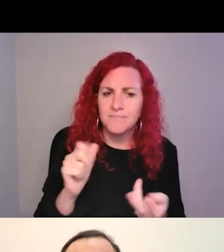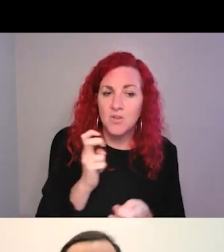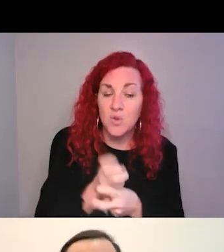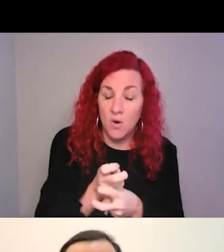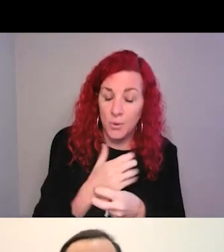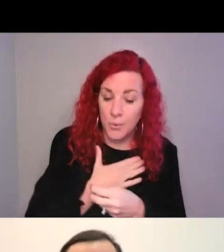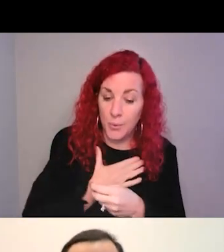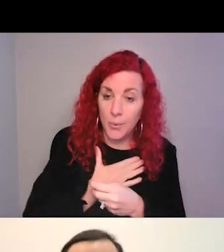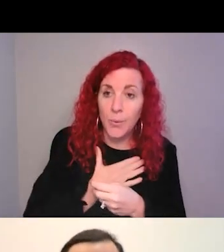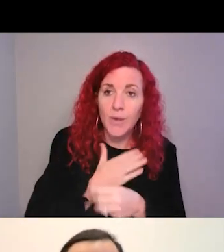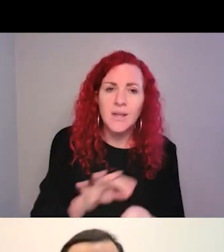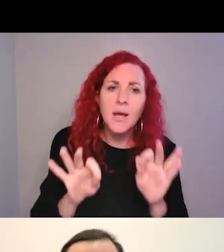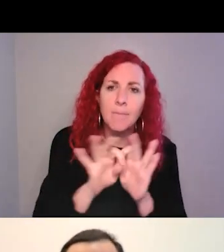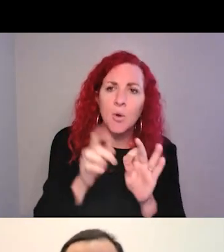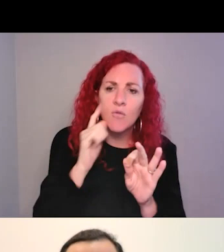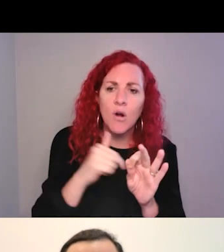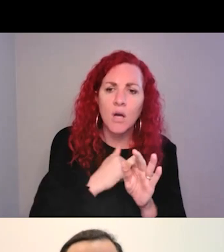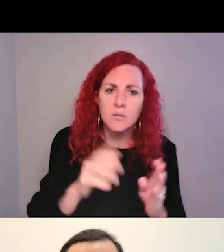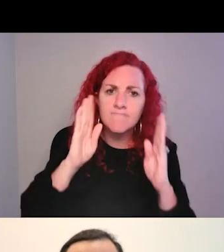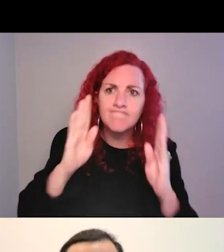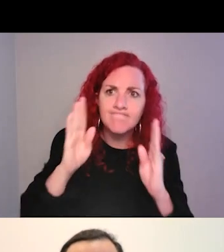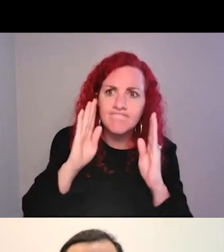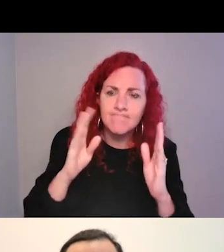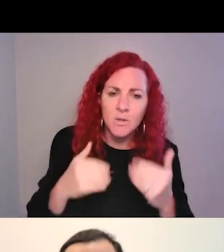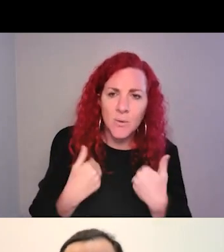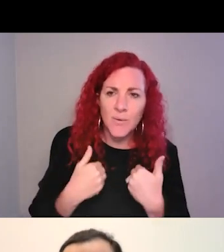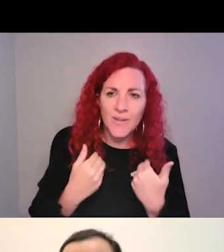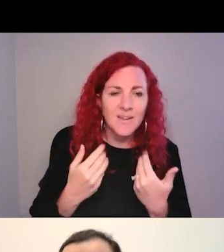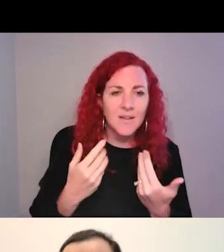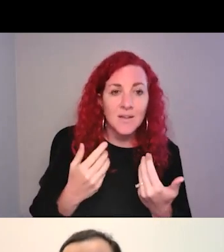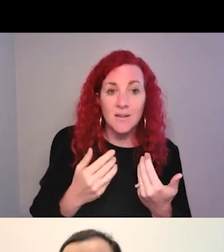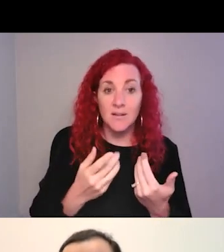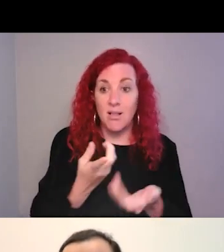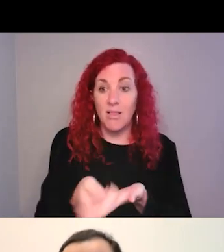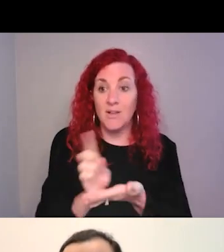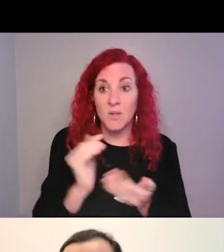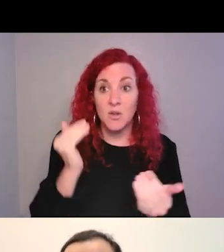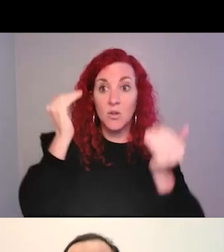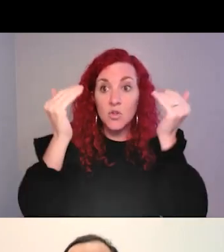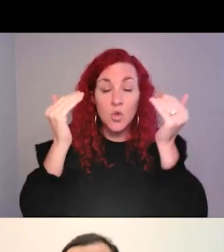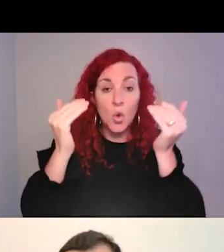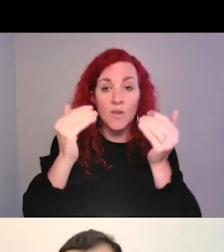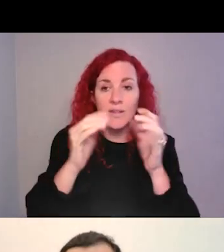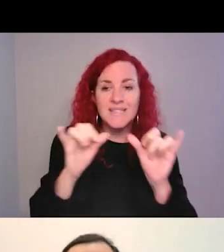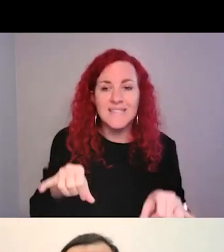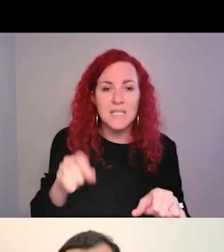IT IS IMPORTANT FOR US TO KEEP OUR EYE ON IT AND, LIKE WE HEARD LAST WEEK, THE ADULT SYSTEM CANNOT BE RETROFITTED FOR THIS GROUP.